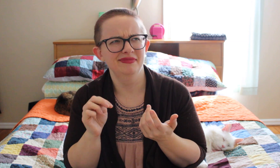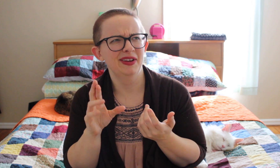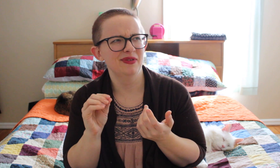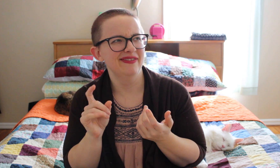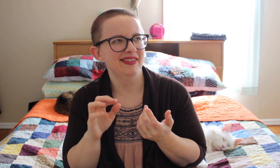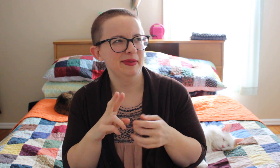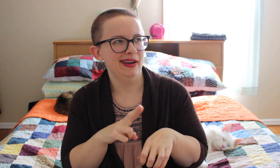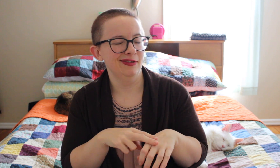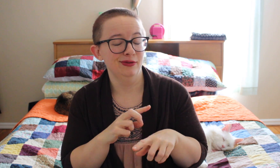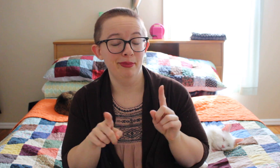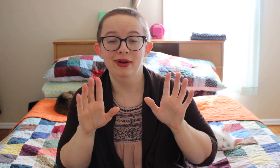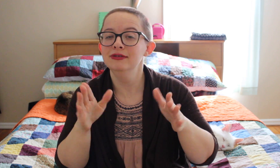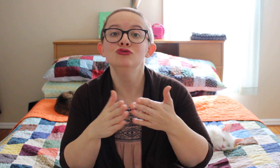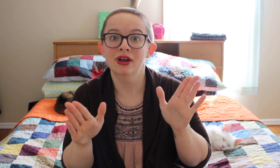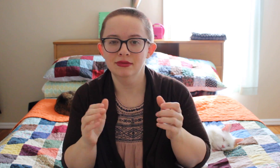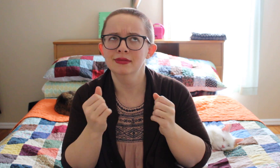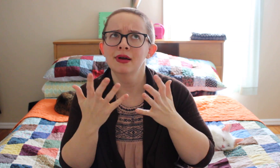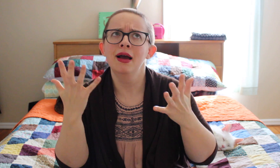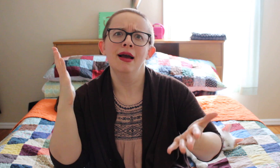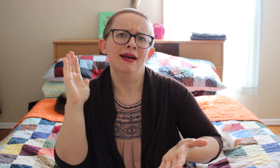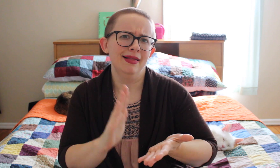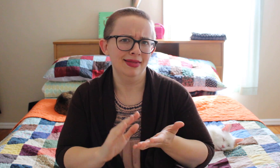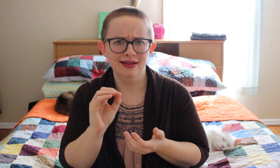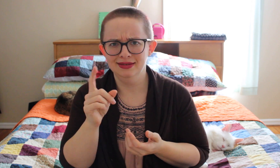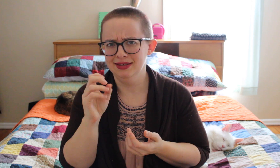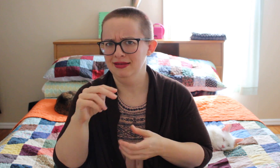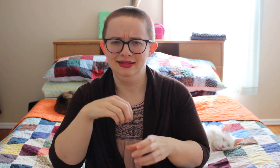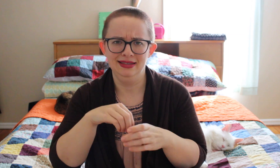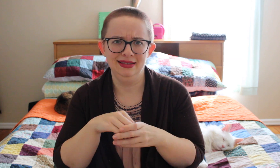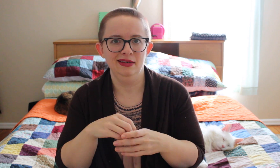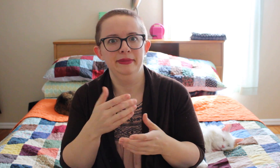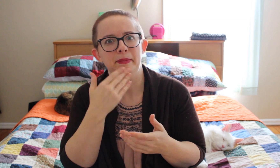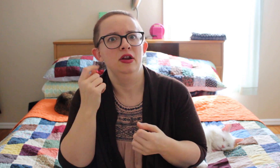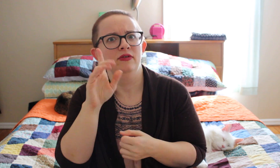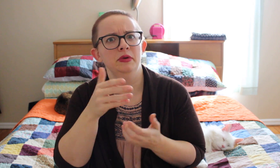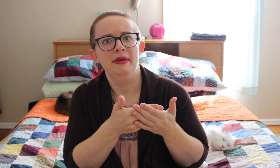Well, I don't know if microfiber is natural but in general it's so much less toxins inside